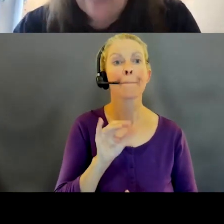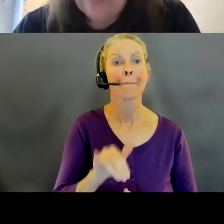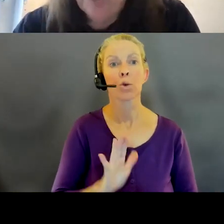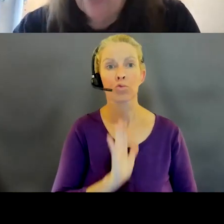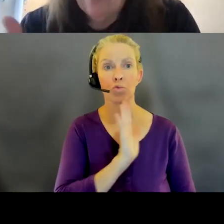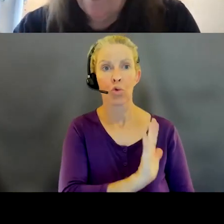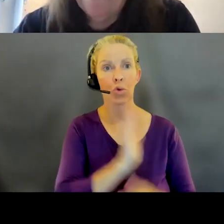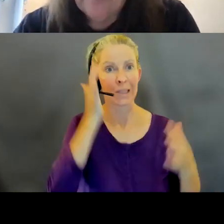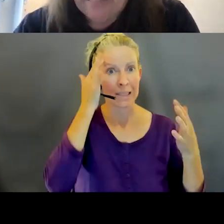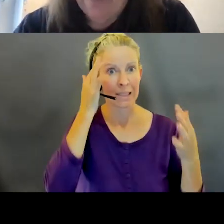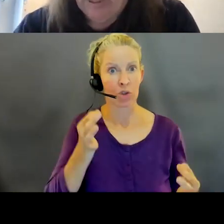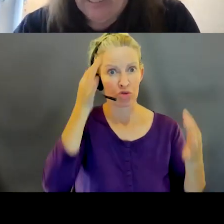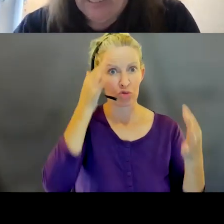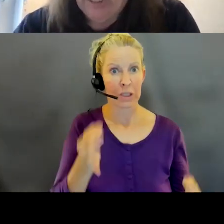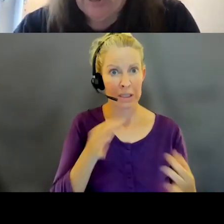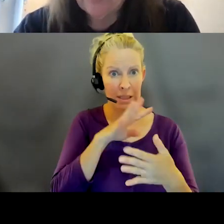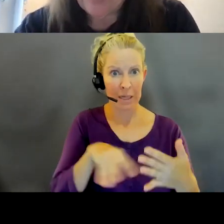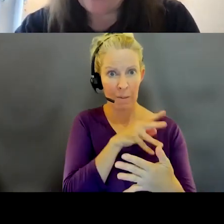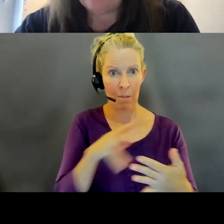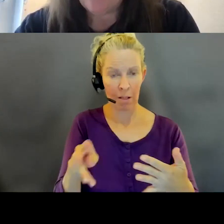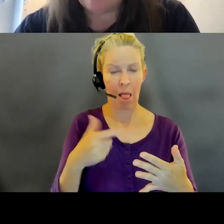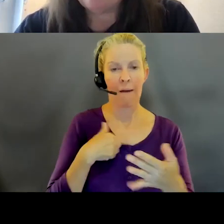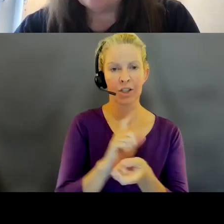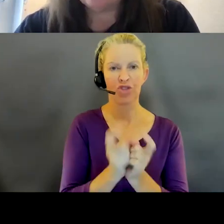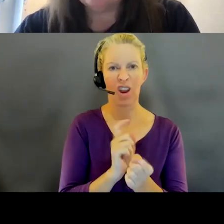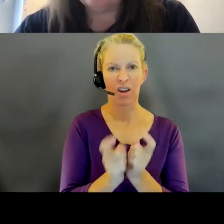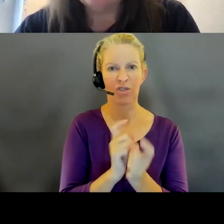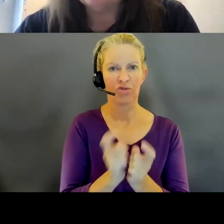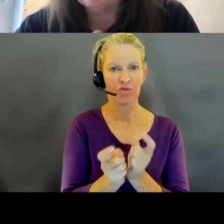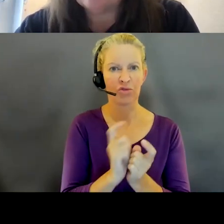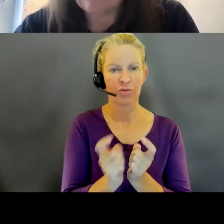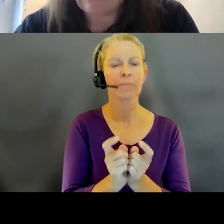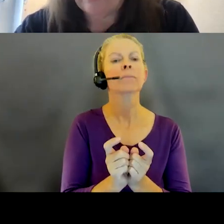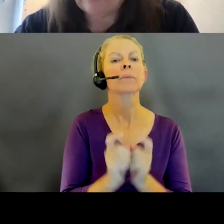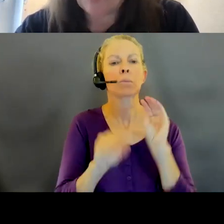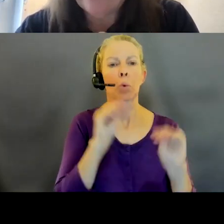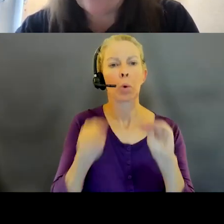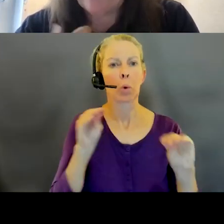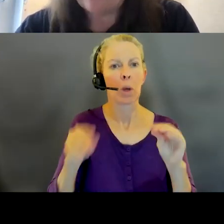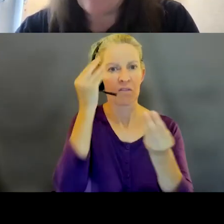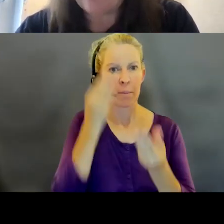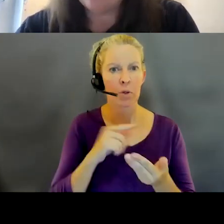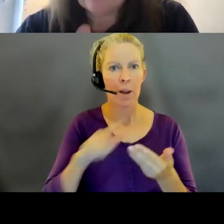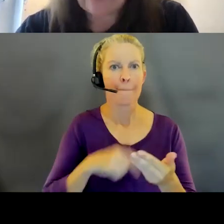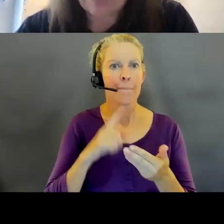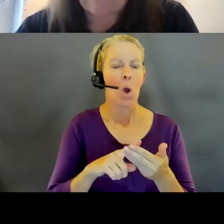decision table here to artificial intelligence in our industry, so this is my interpretation of